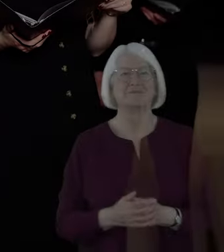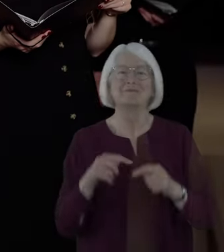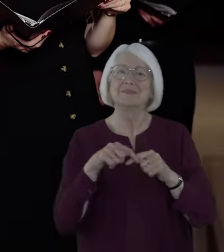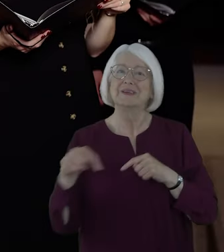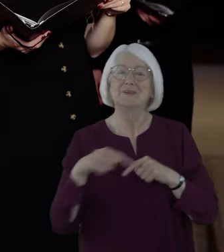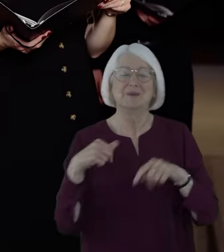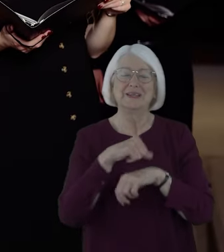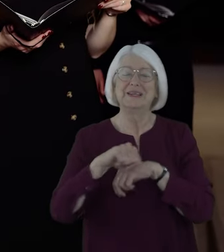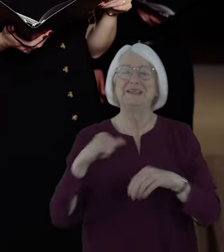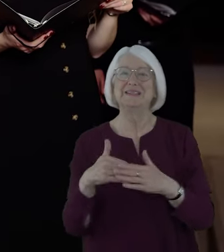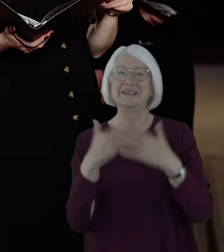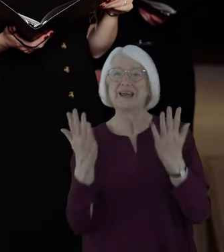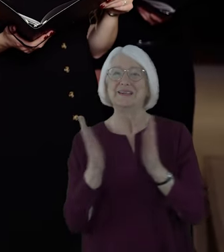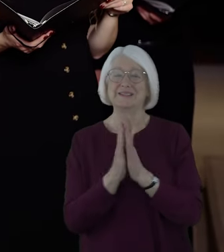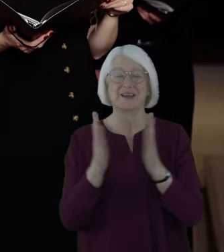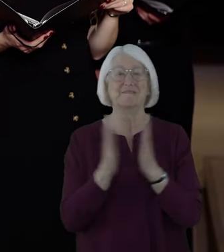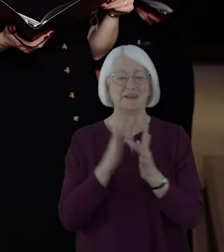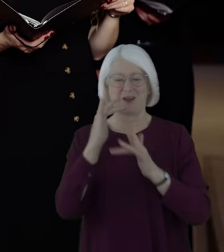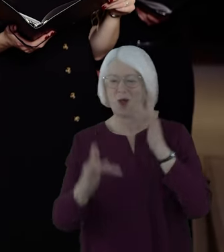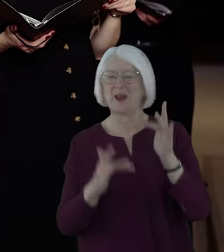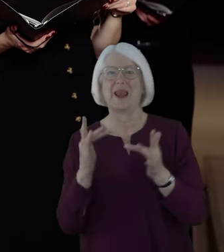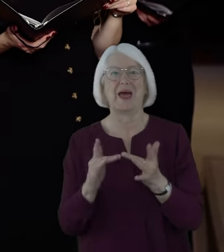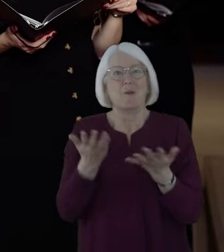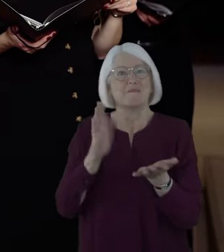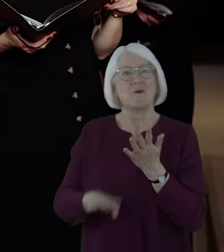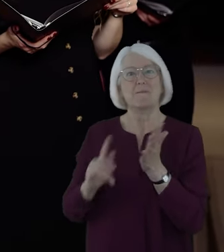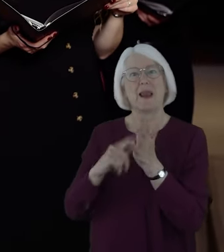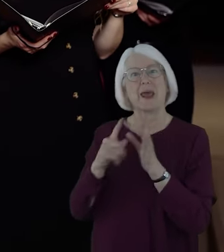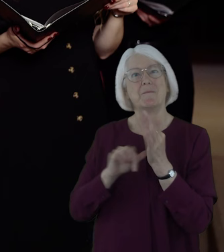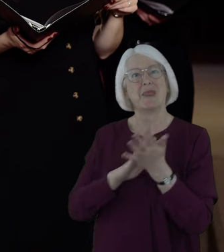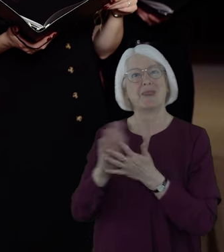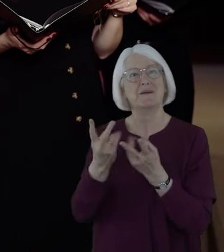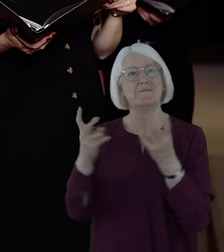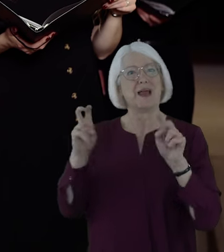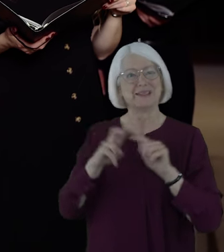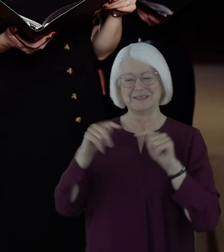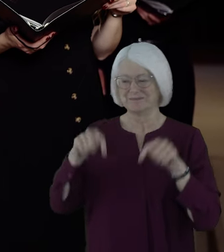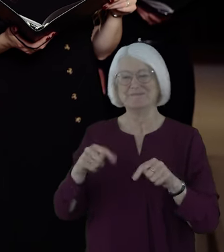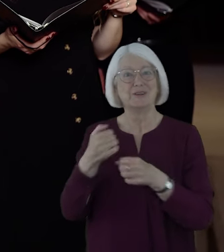This week's National Online Service for Easter Day comes from the Crypt Chapel at Lambeth Palace.